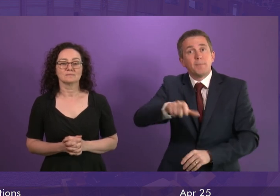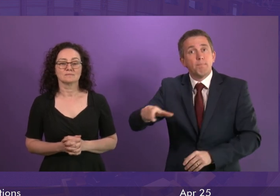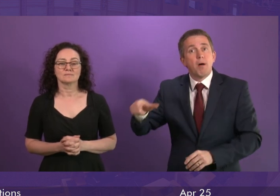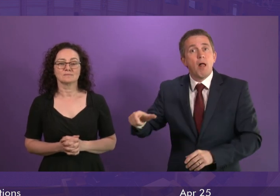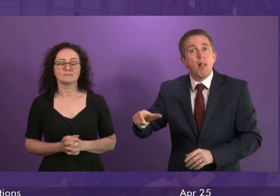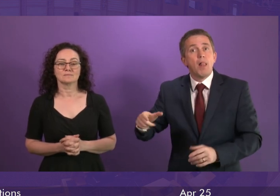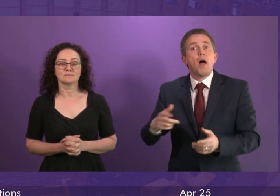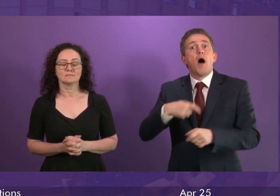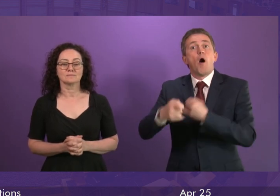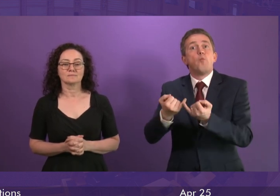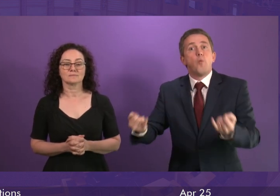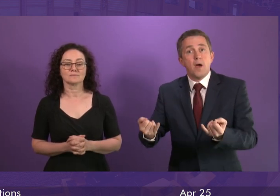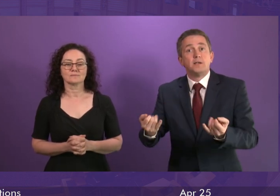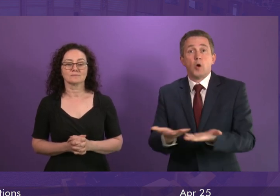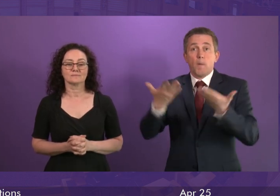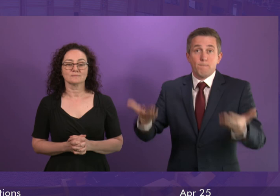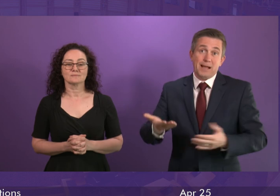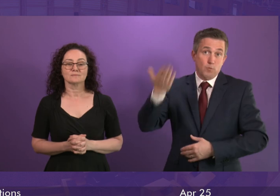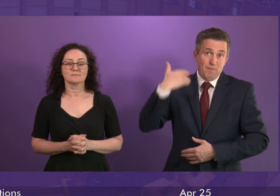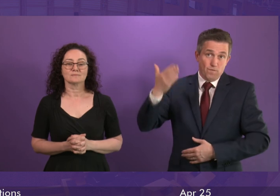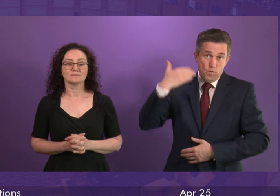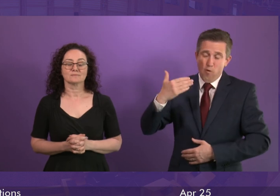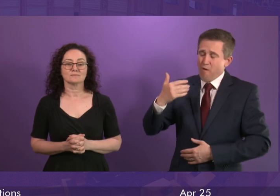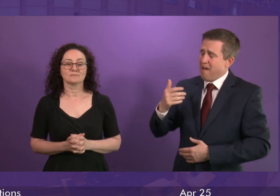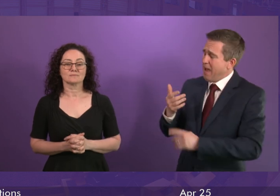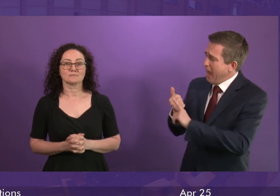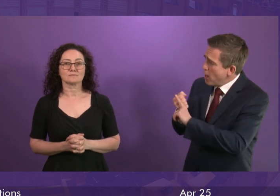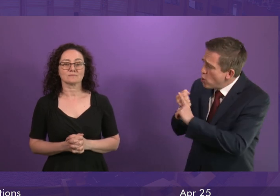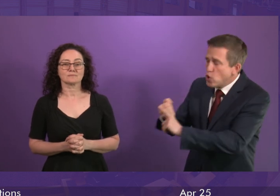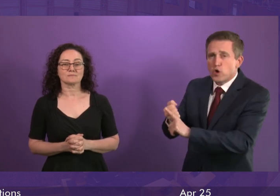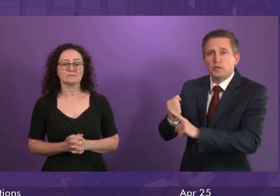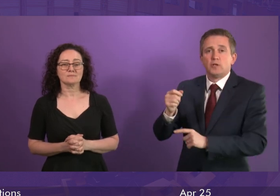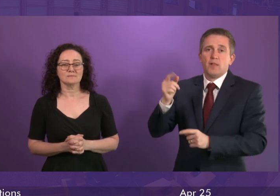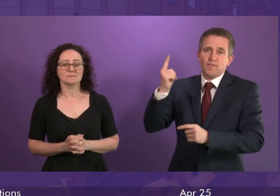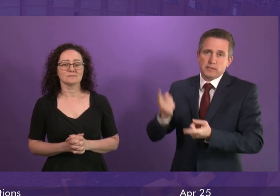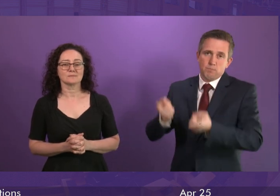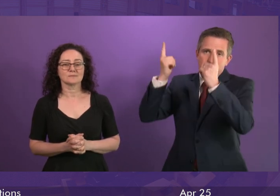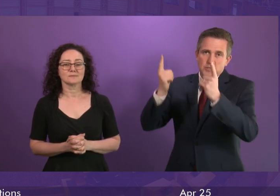are more disadvantaged than they were before. I urge her to look to the evidence and address